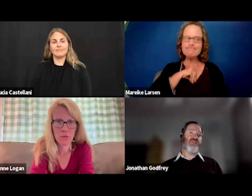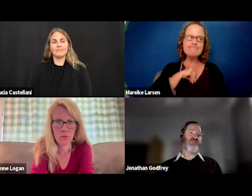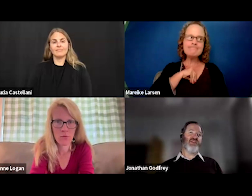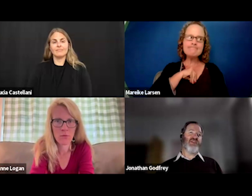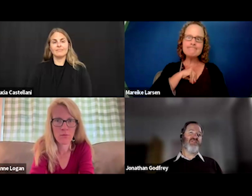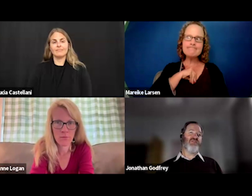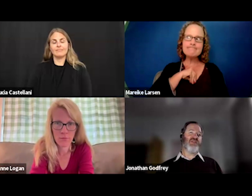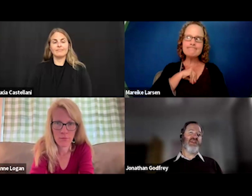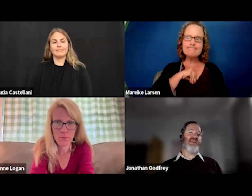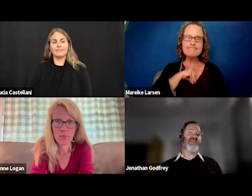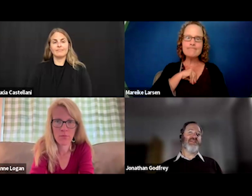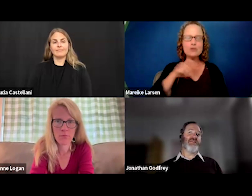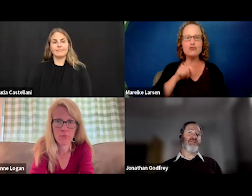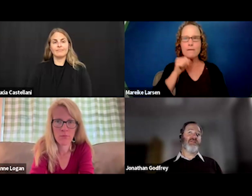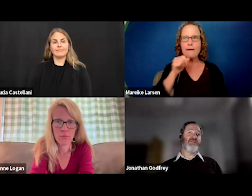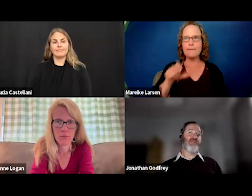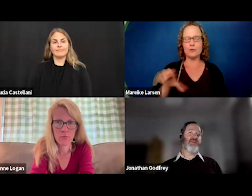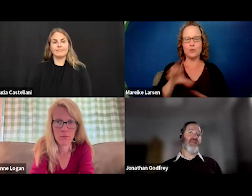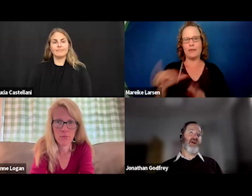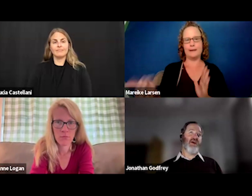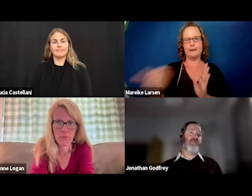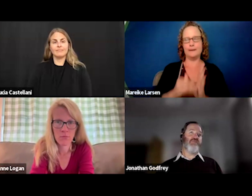I shouldn't have to do that again.